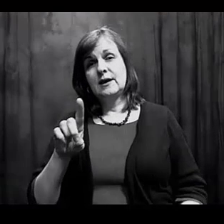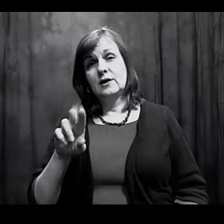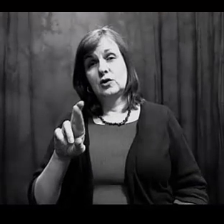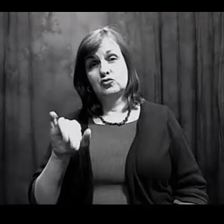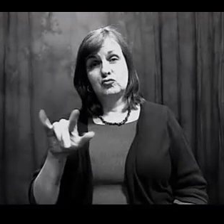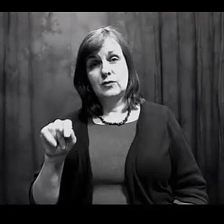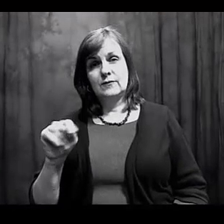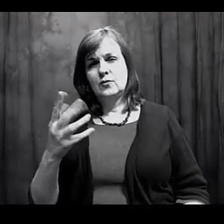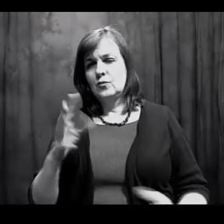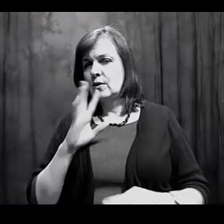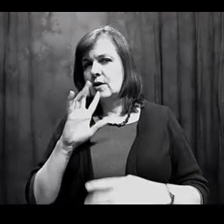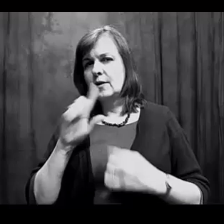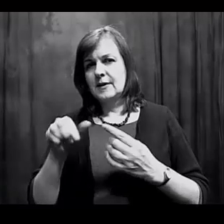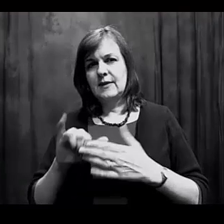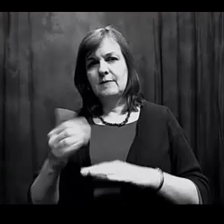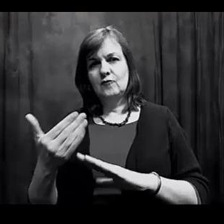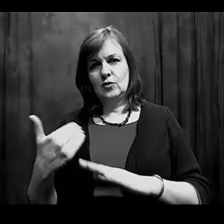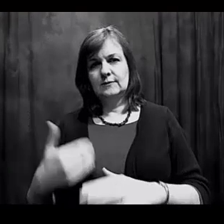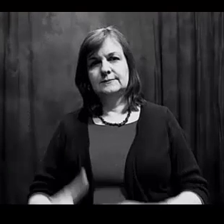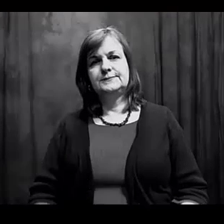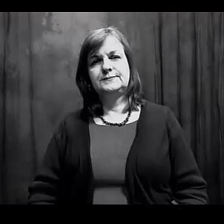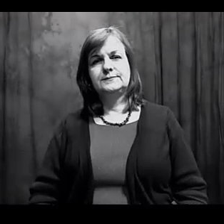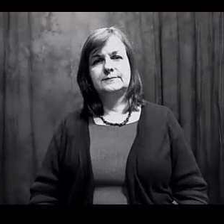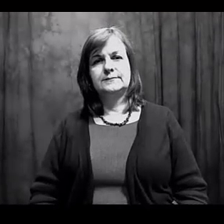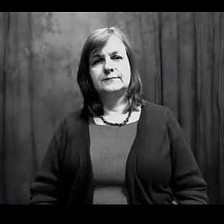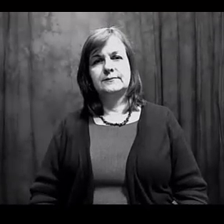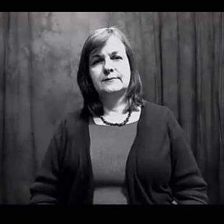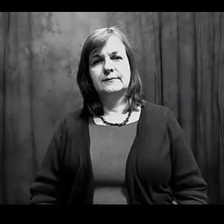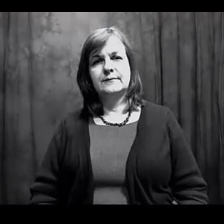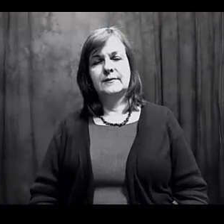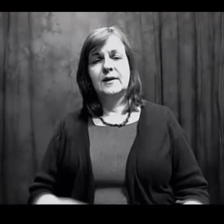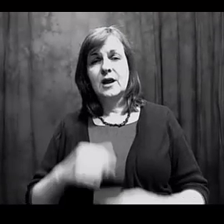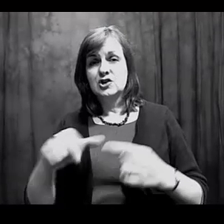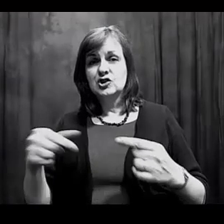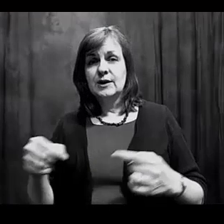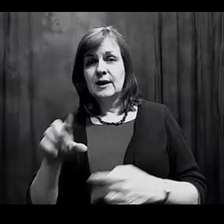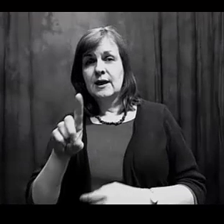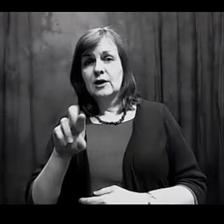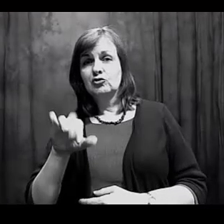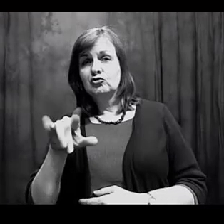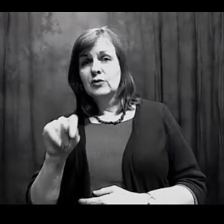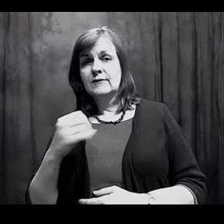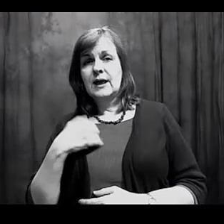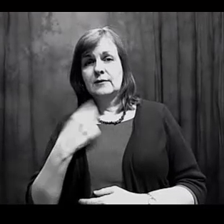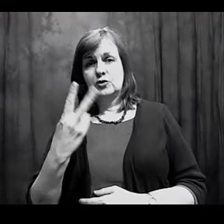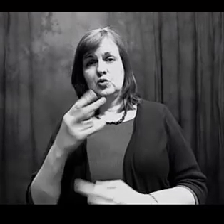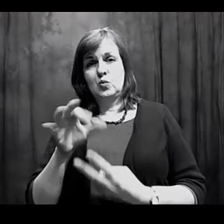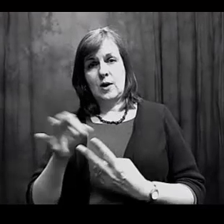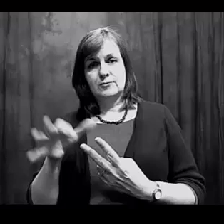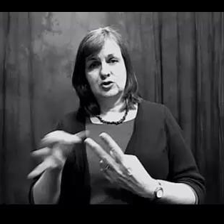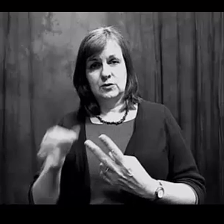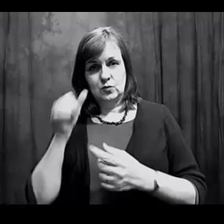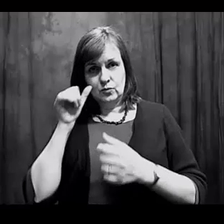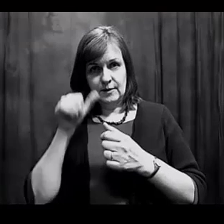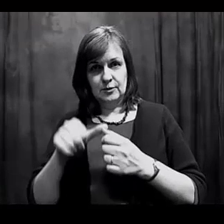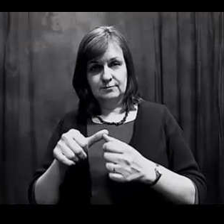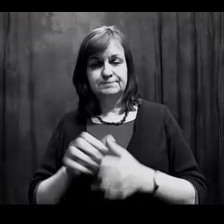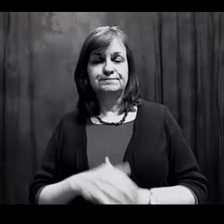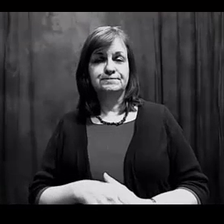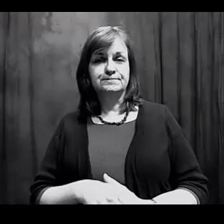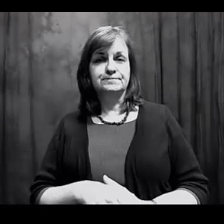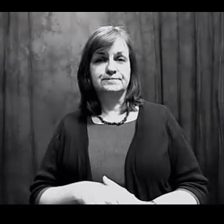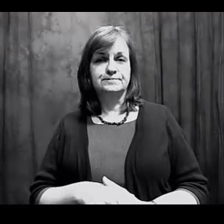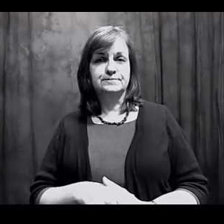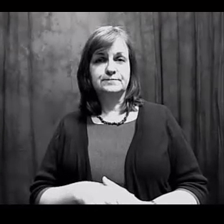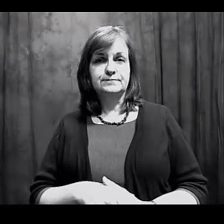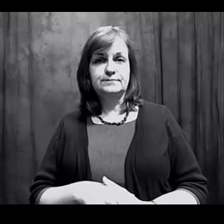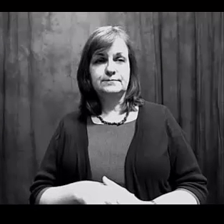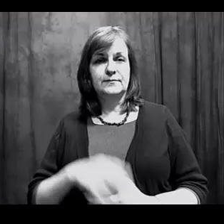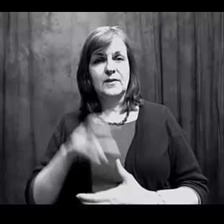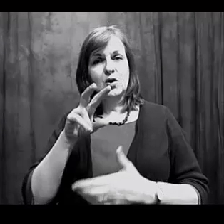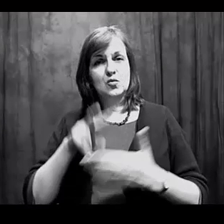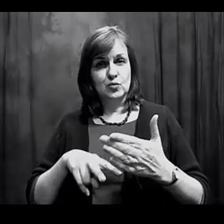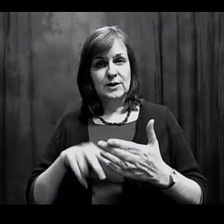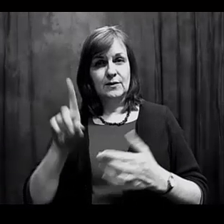we have a new source of allele -- so what is that new source?